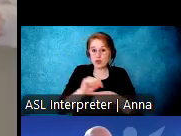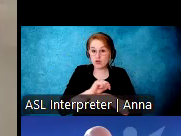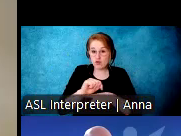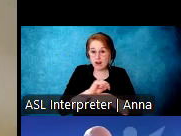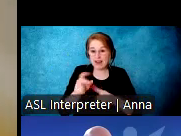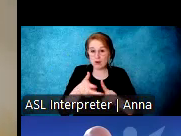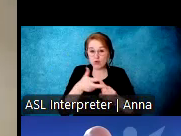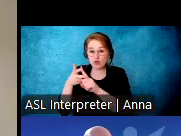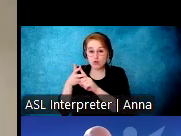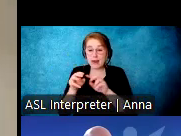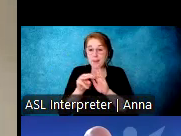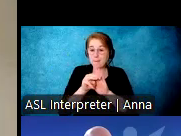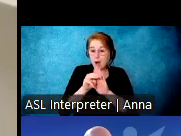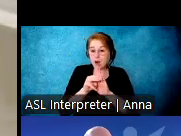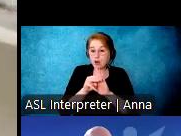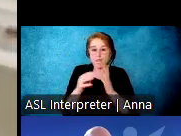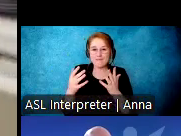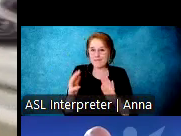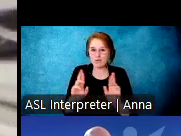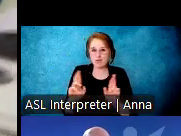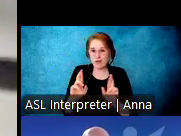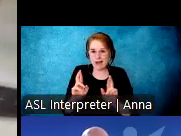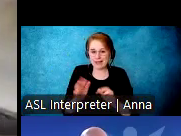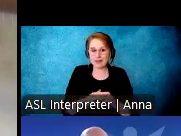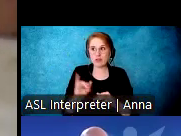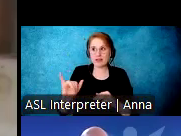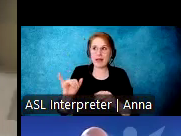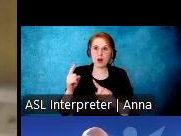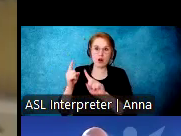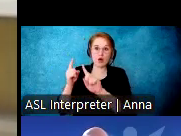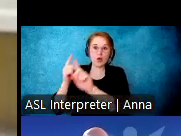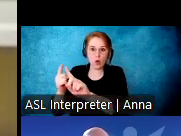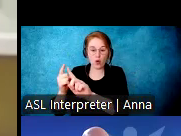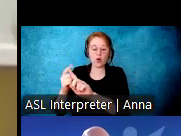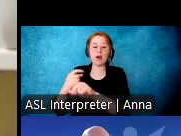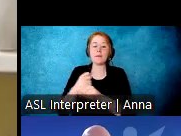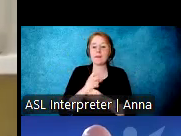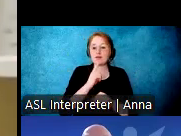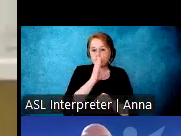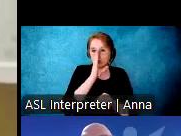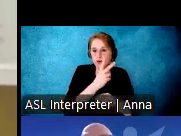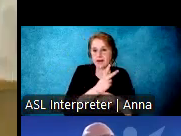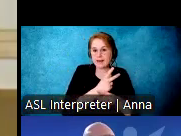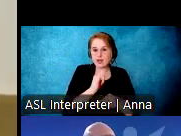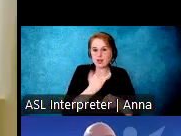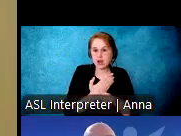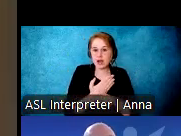It's really a building block towards the ultimate goal, which is making sure that direct care jobs are a true profession